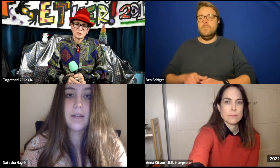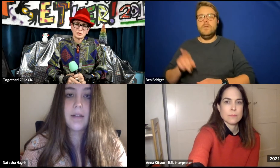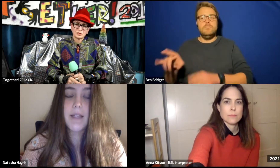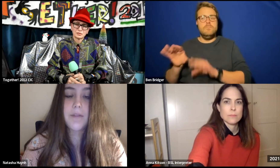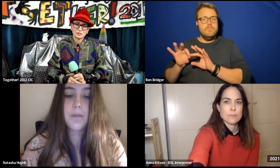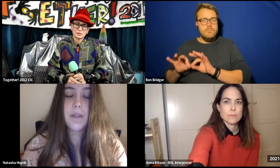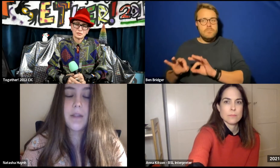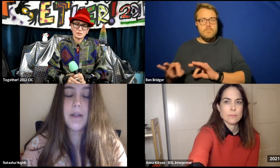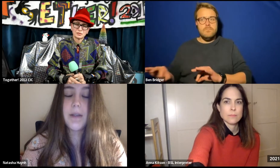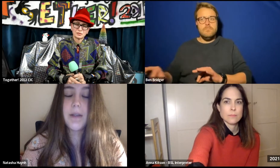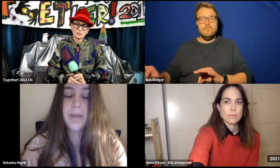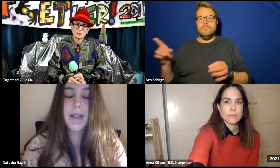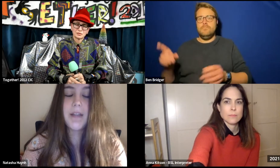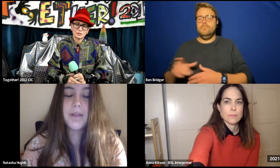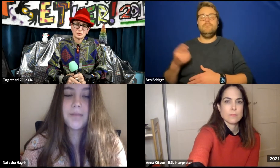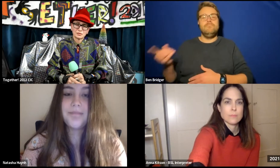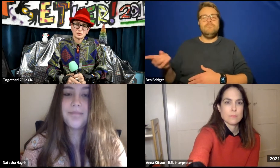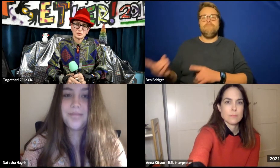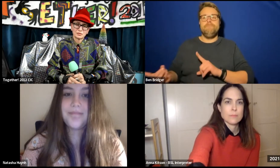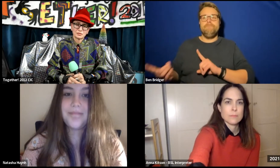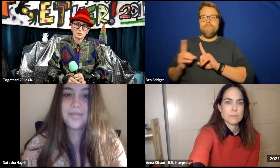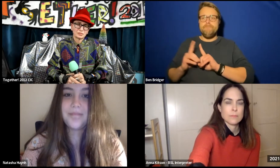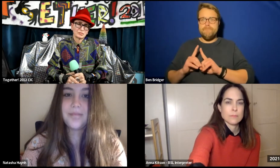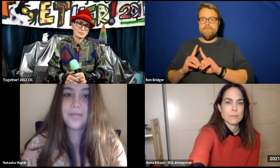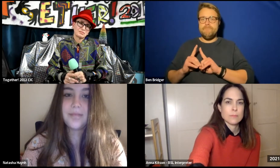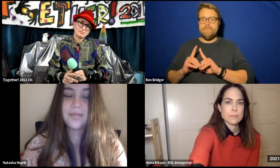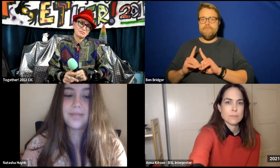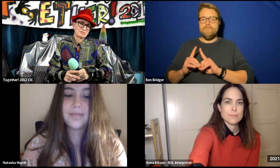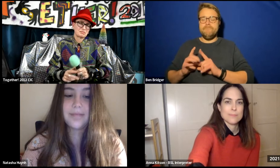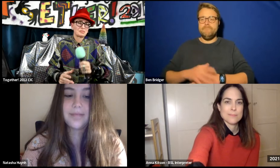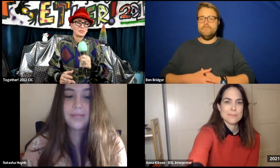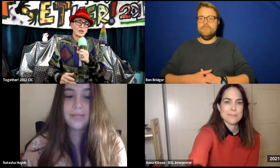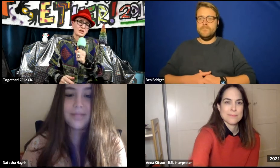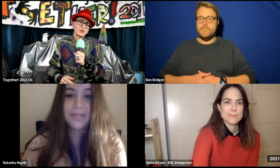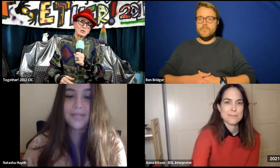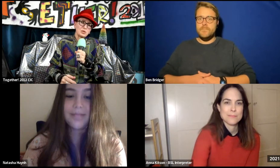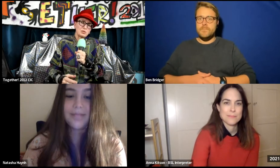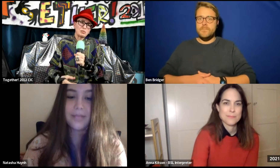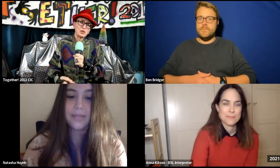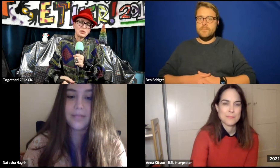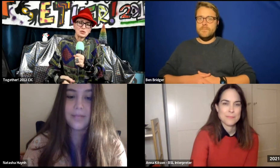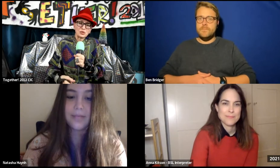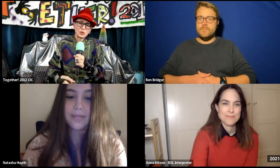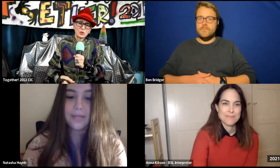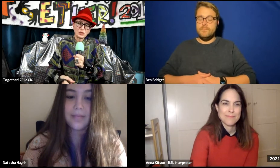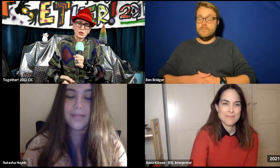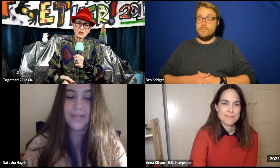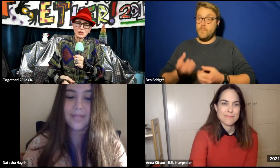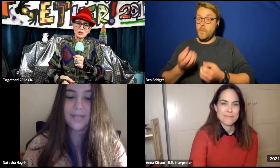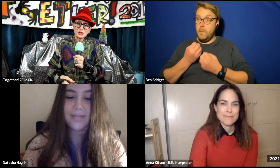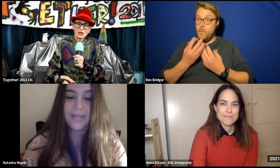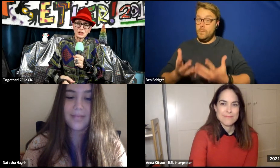As a familiar companion. That was beautiful, thank you Natasha. Thank you.